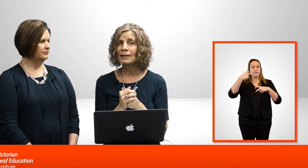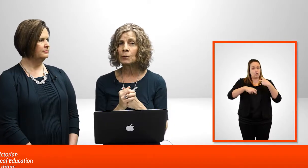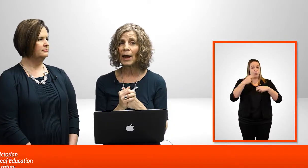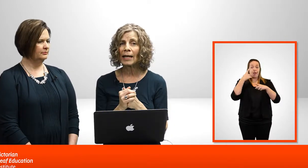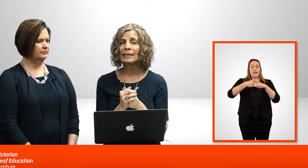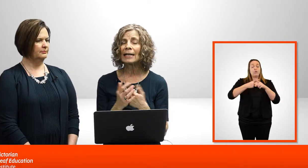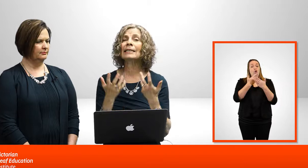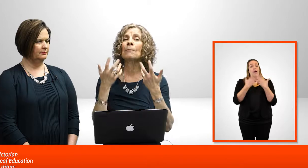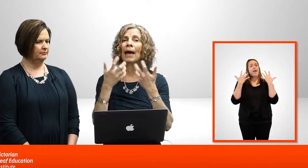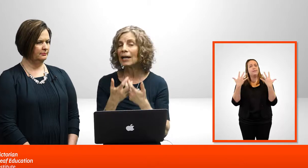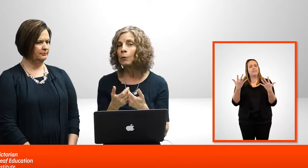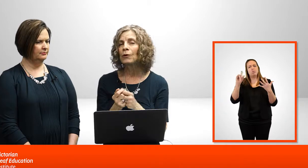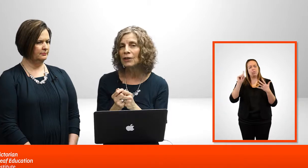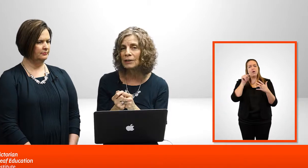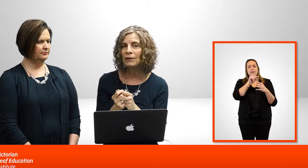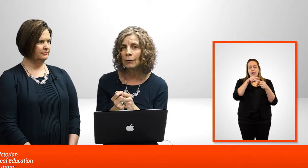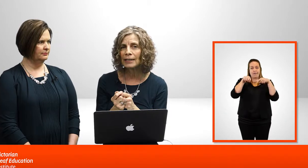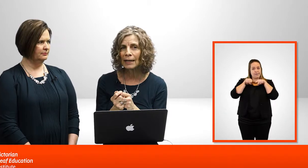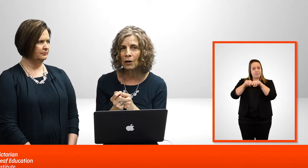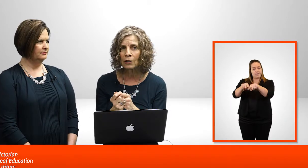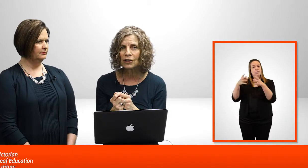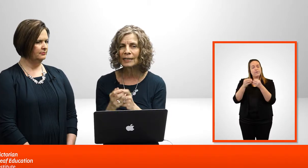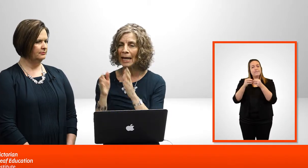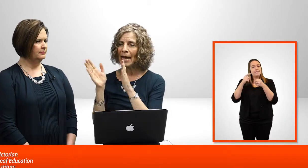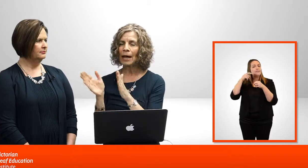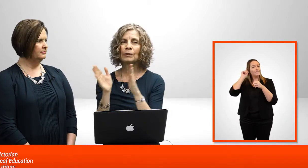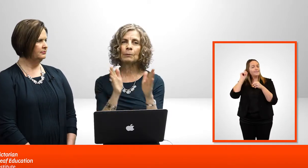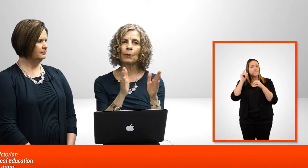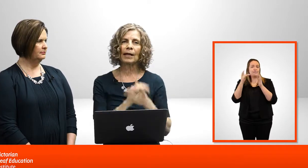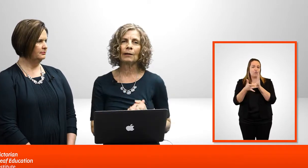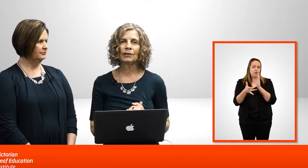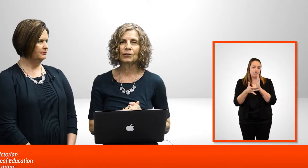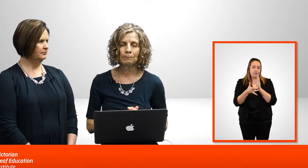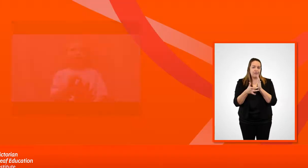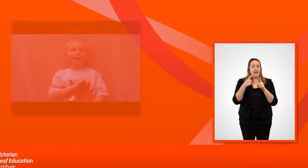in this way is that it's compatible with the use of hearing technologies and with spoken English.